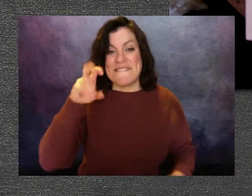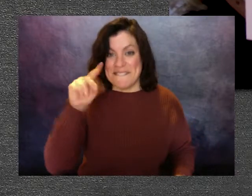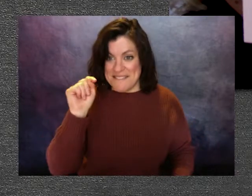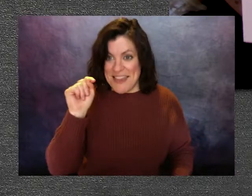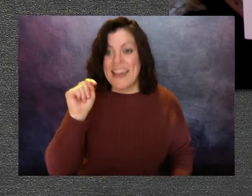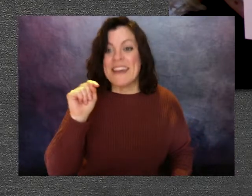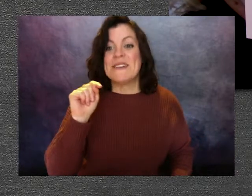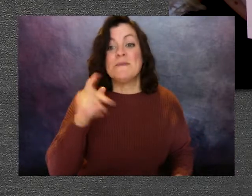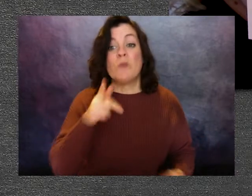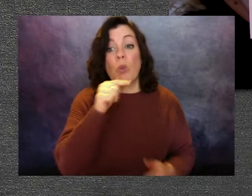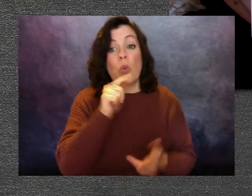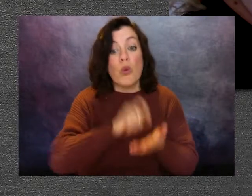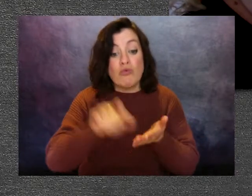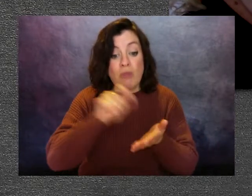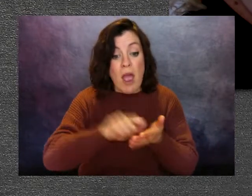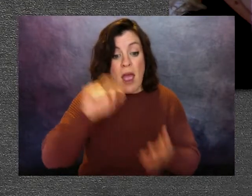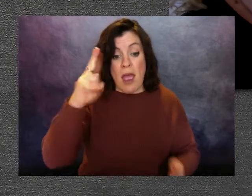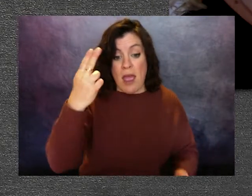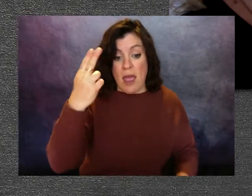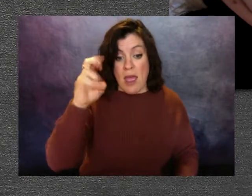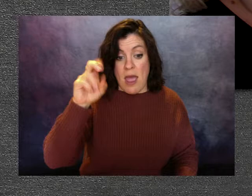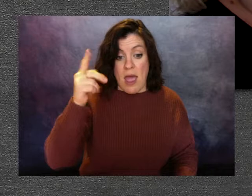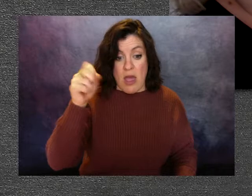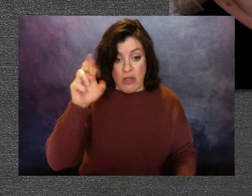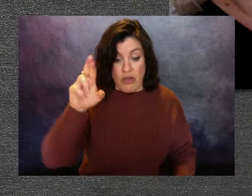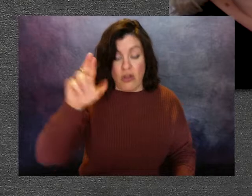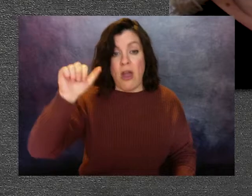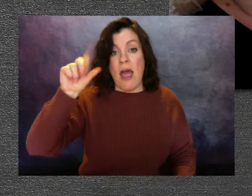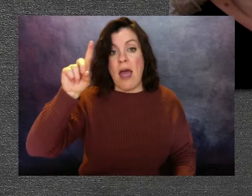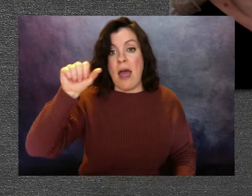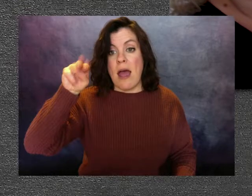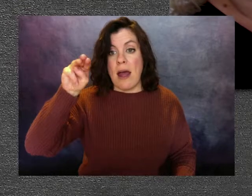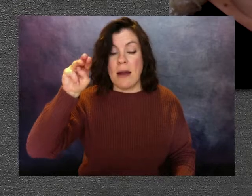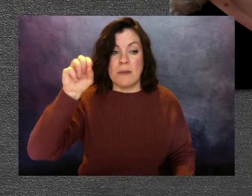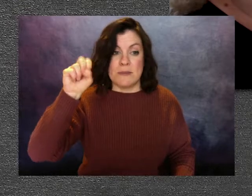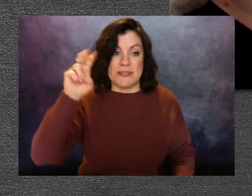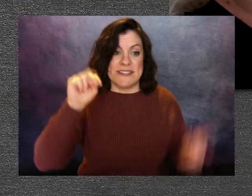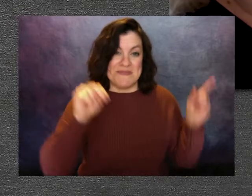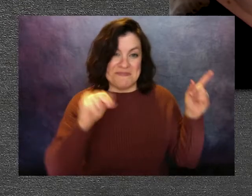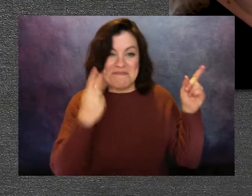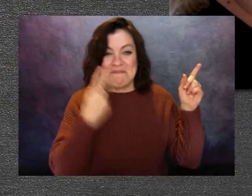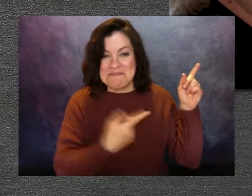There's the veterinarian, right on the cover smiling at us on the title page.